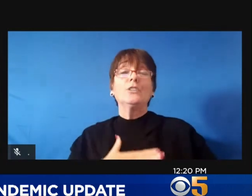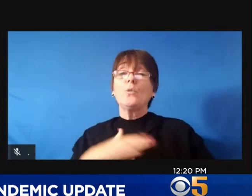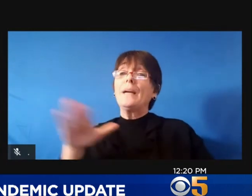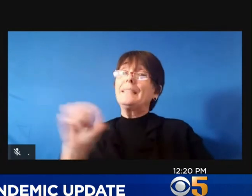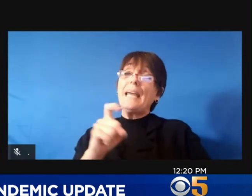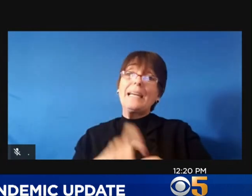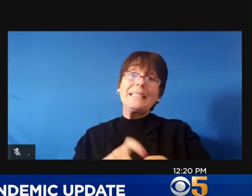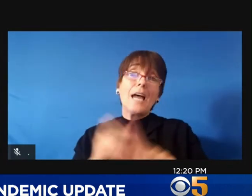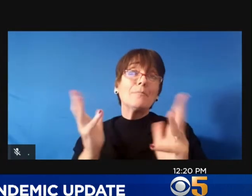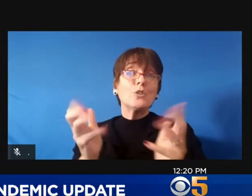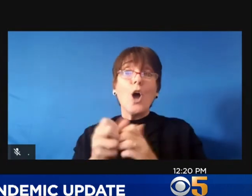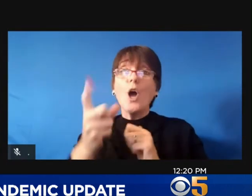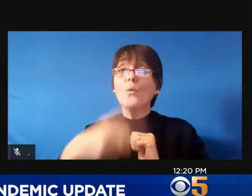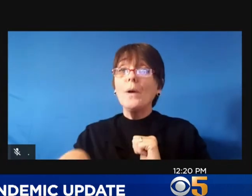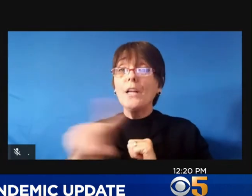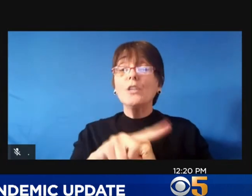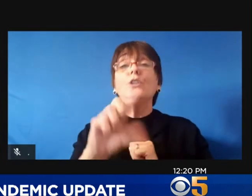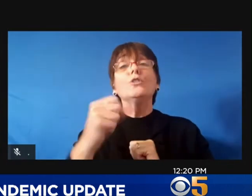THANK YOU FOR YOUR QUESTION.